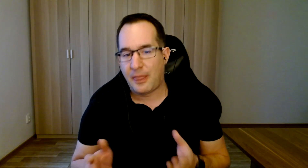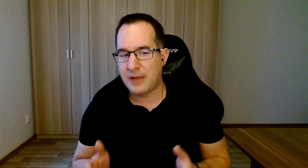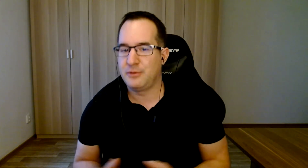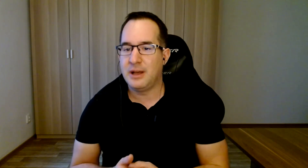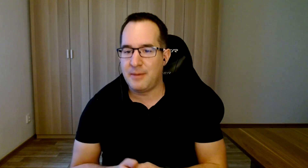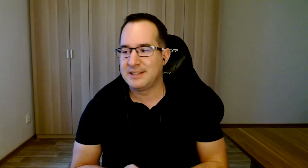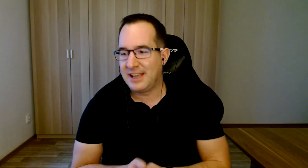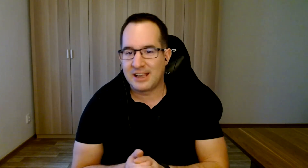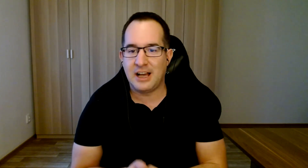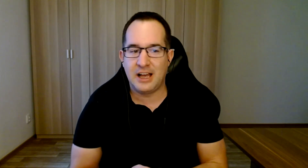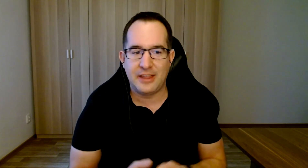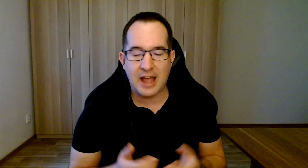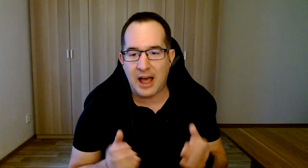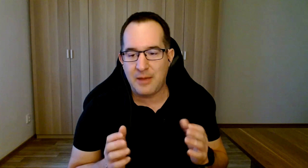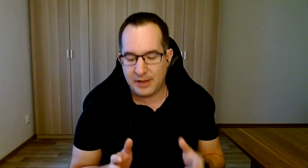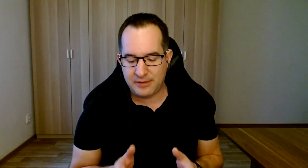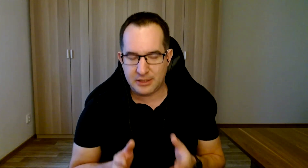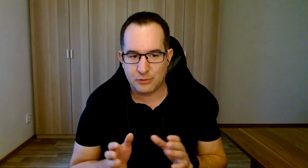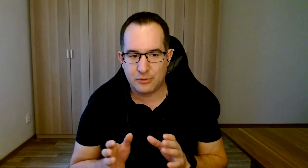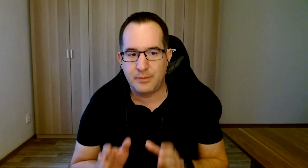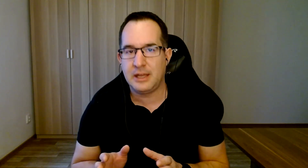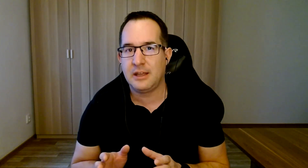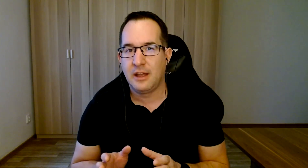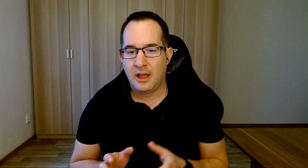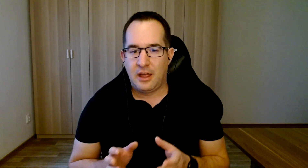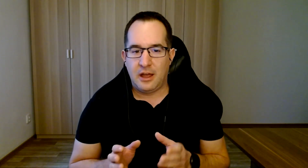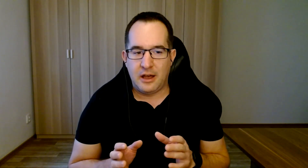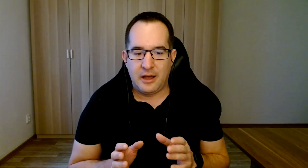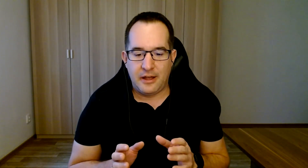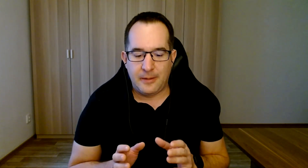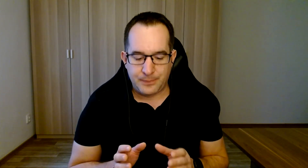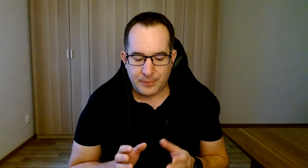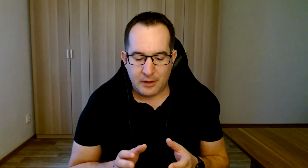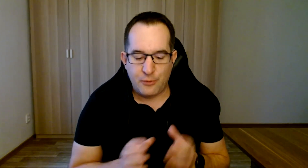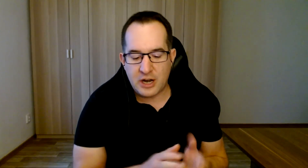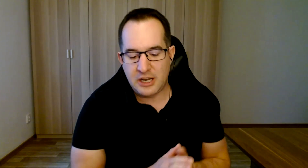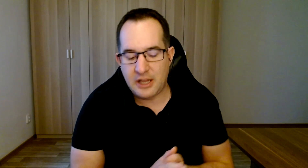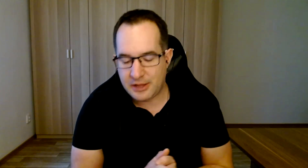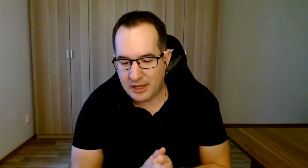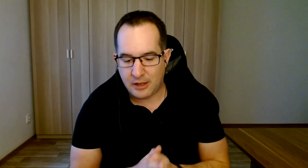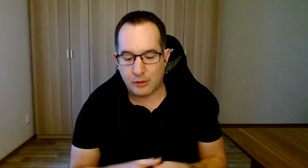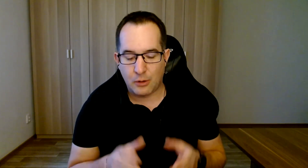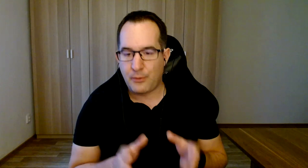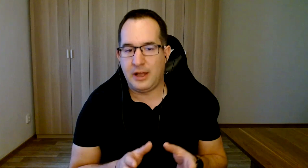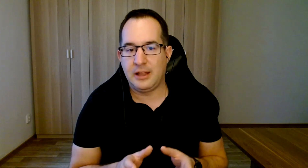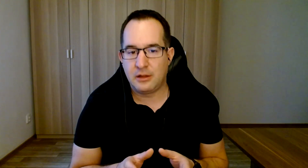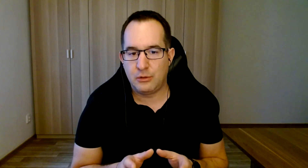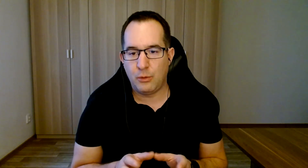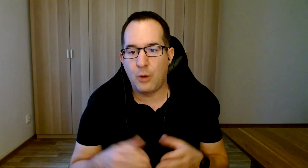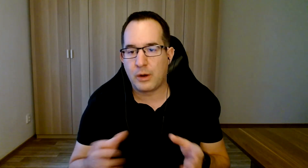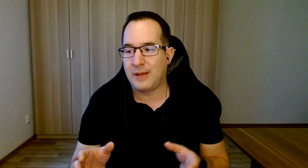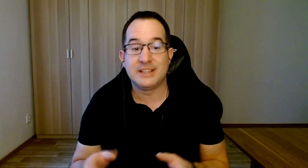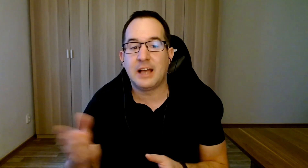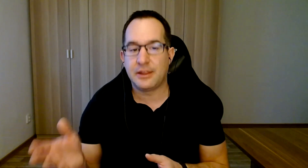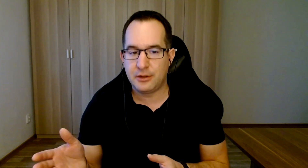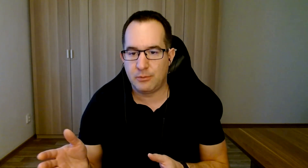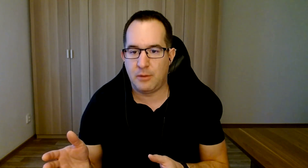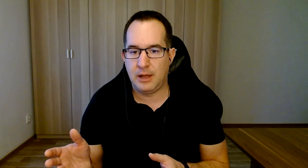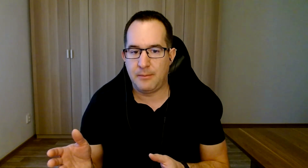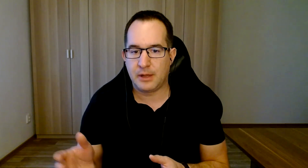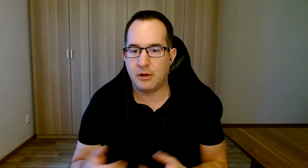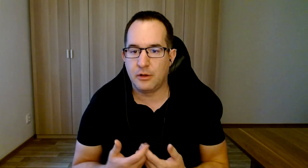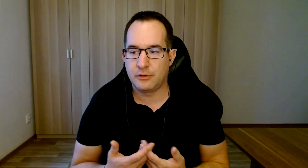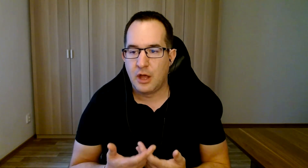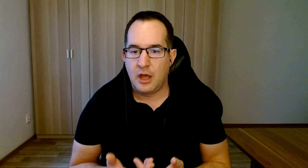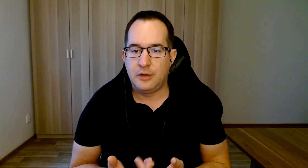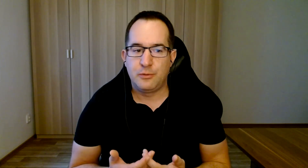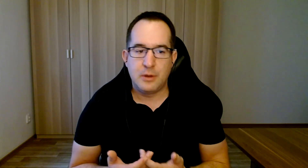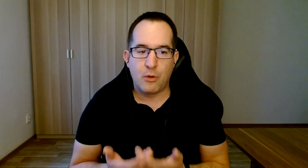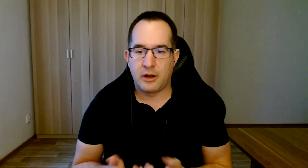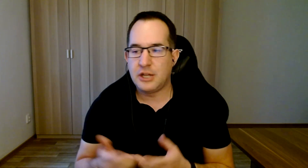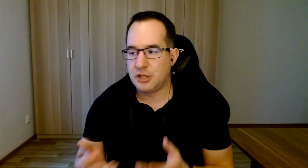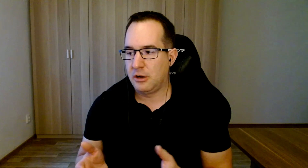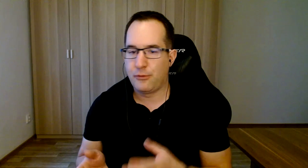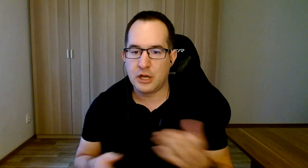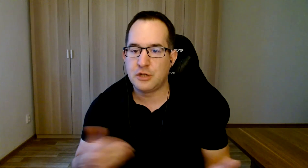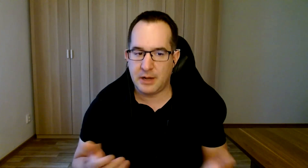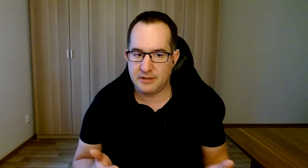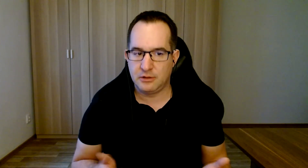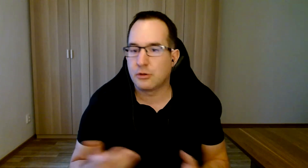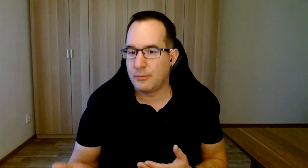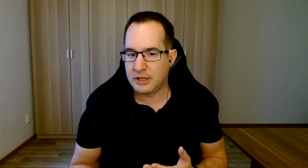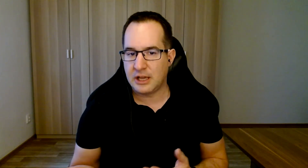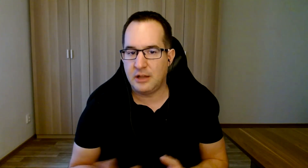That would be amazing, and I believe that it could be a very needed component to overcome this attitude problem, because it would be more natural for each person to communicate